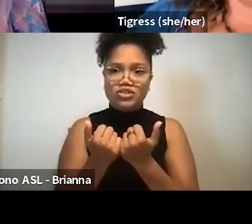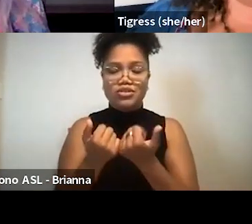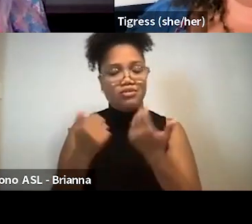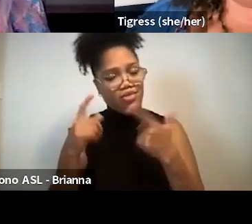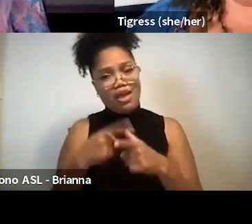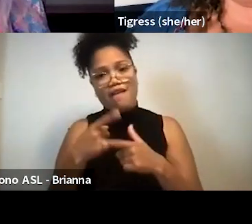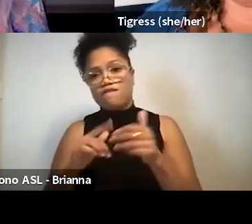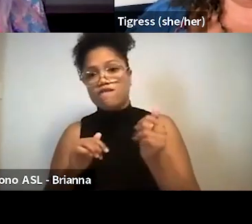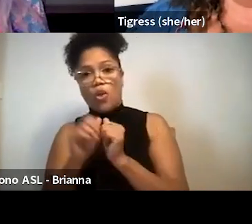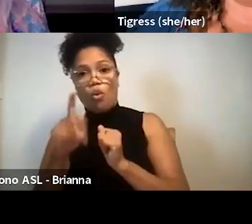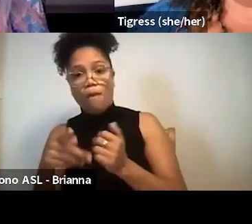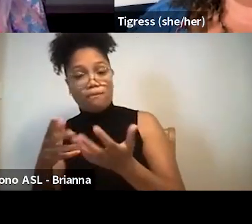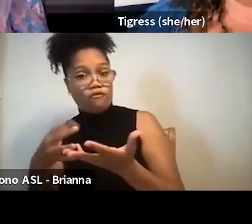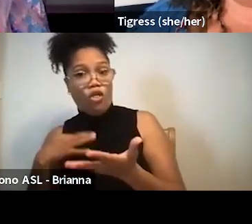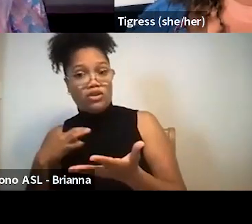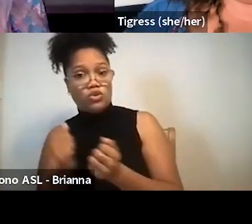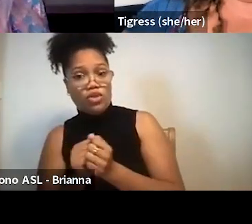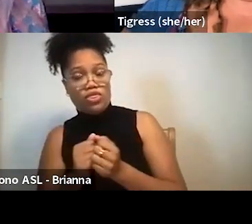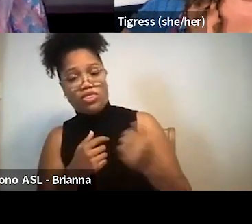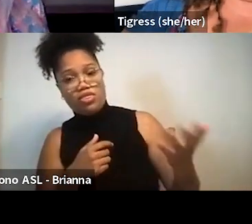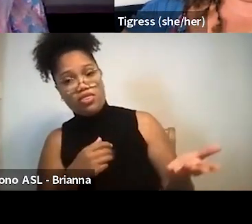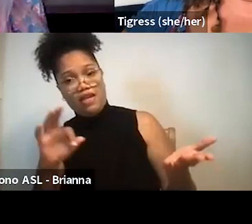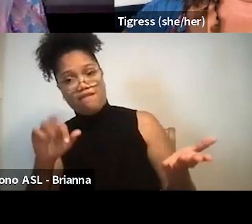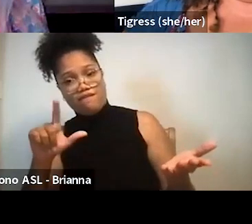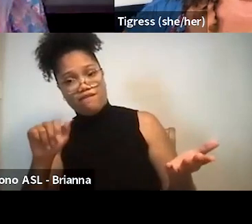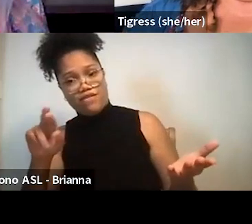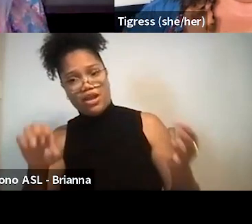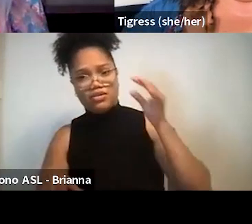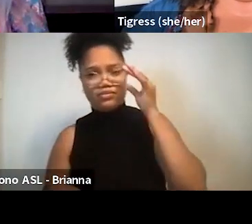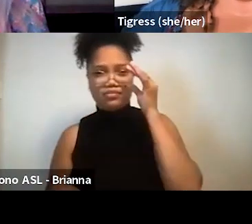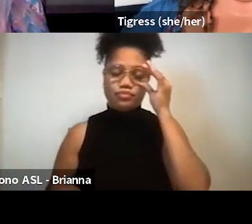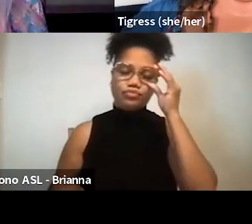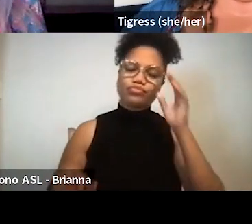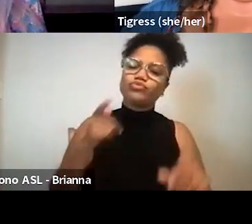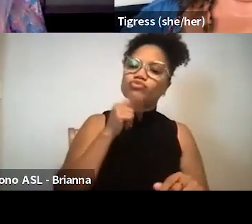to volunteer with them. If you've got those skills, let's see, what else do we have from